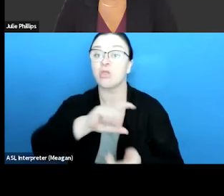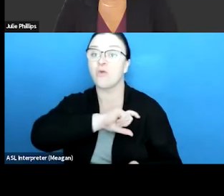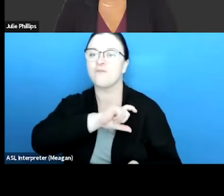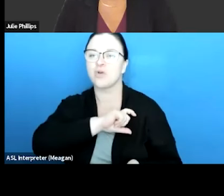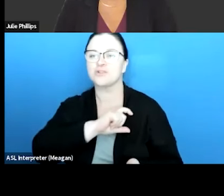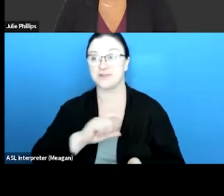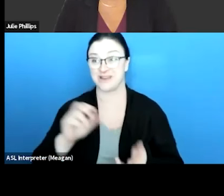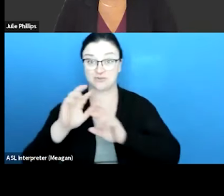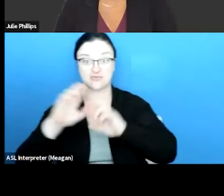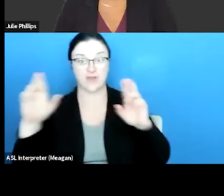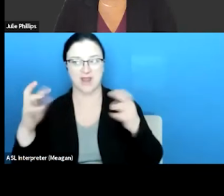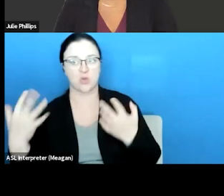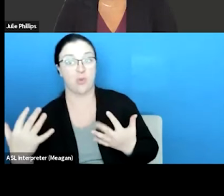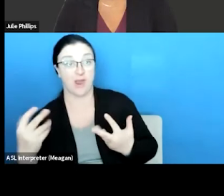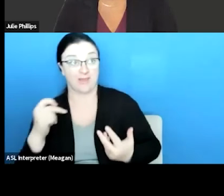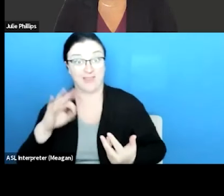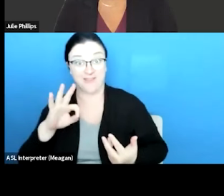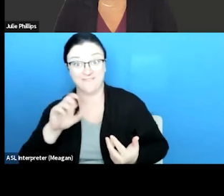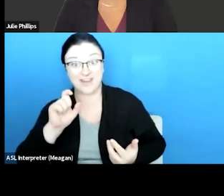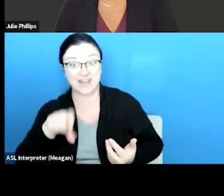by phone, if they're needed.